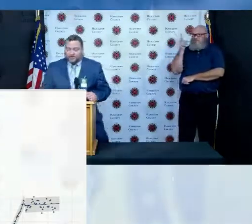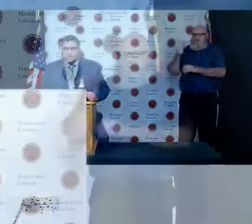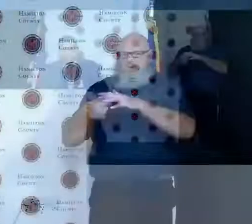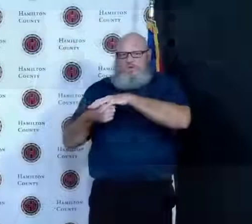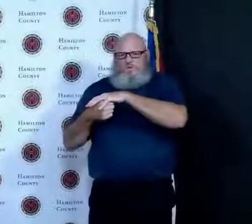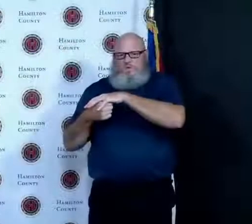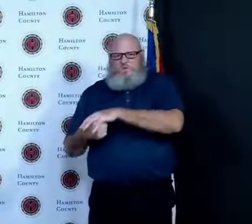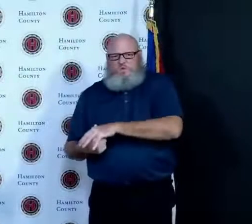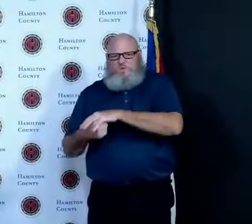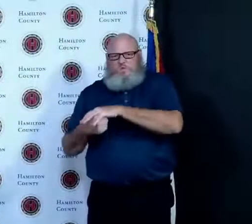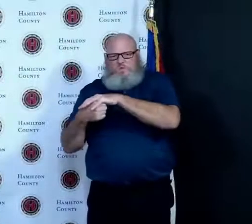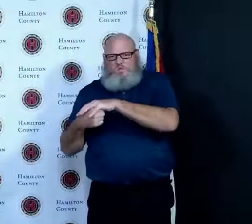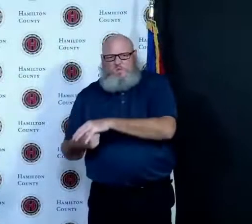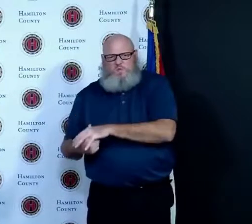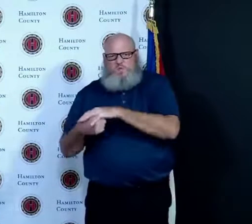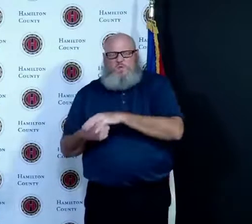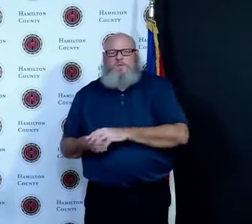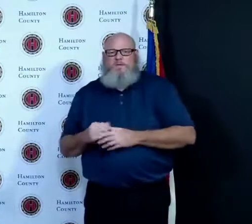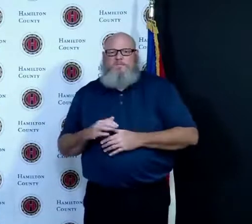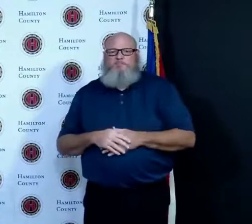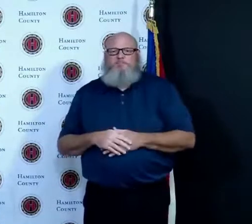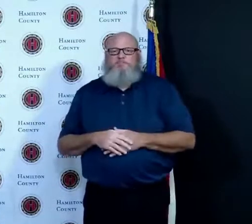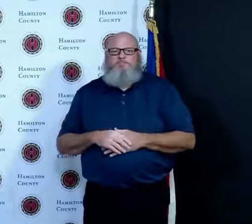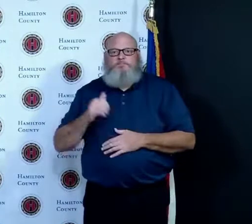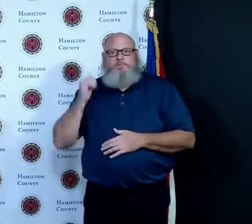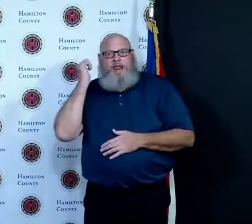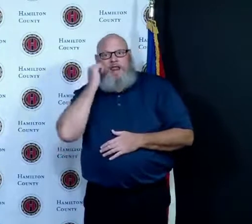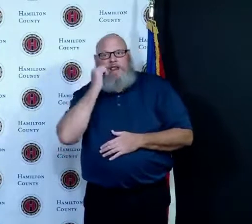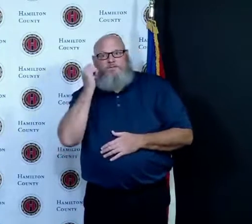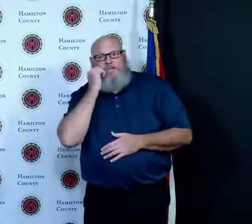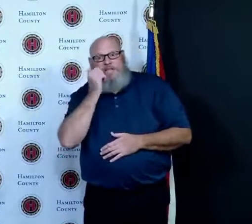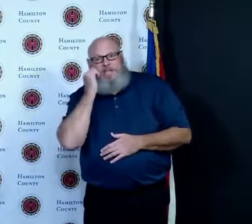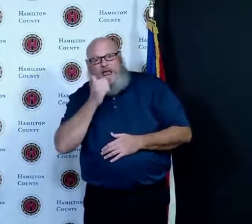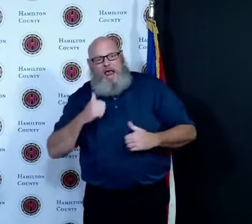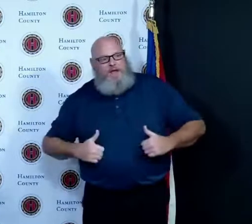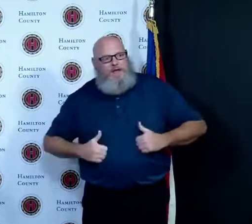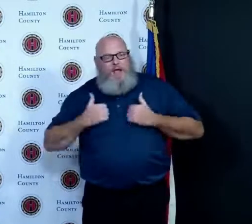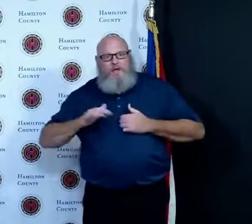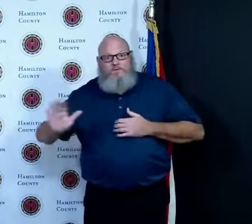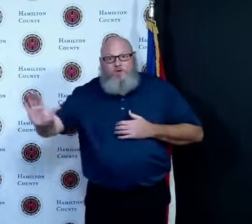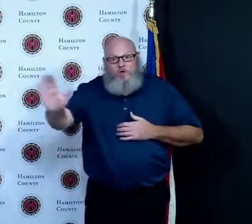to talk about some of the work and activity that's happening with vaccine it is important